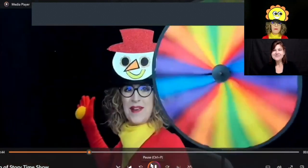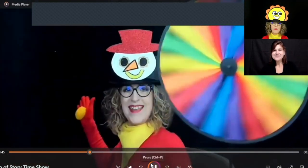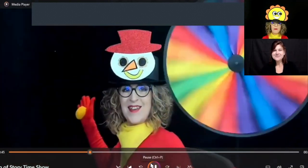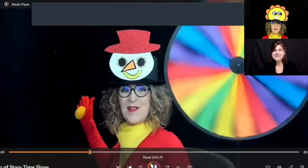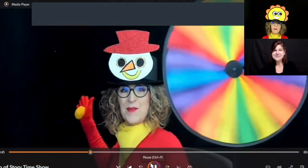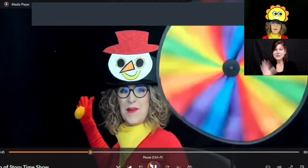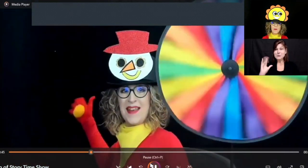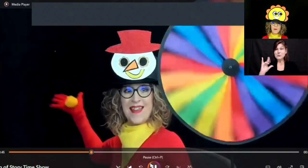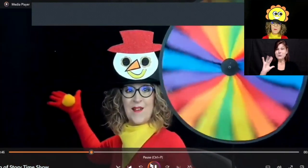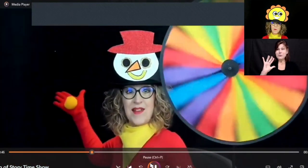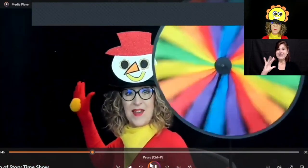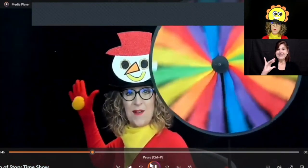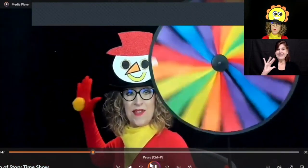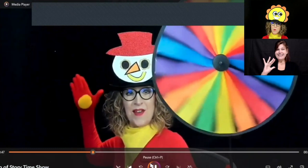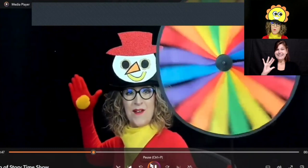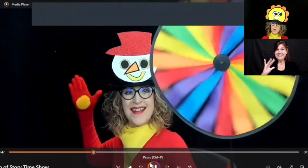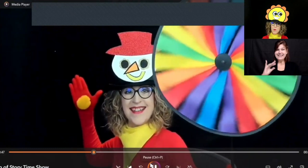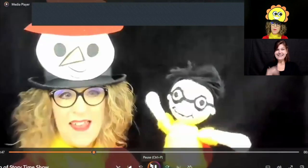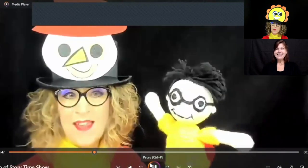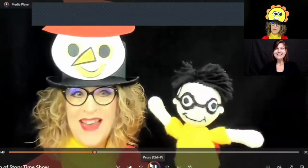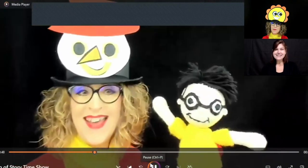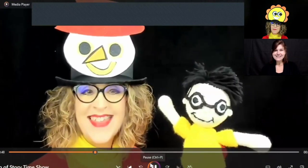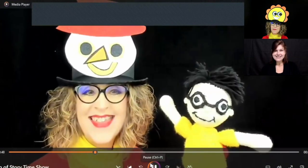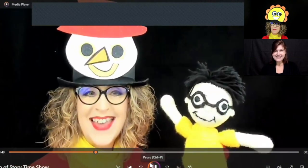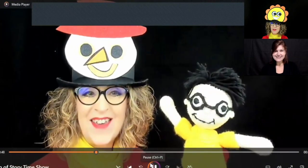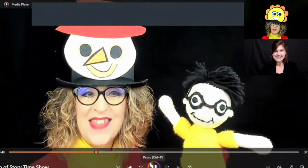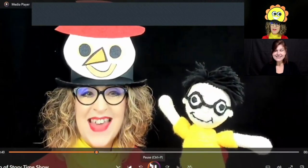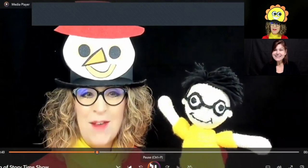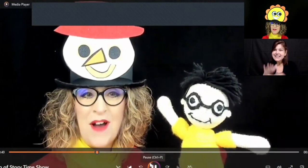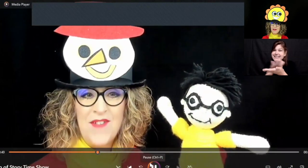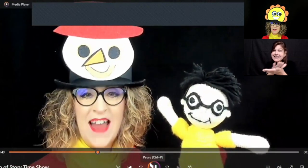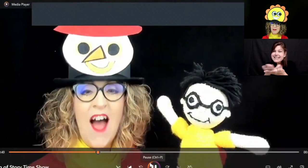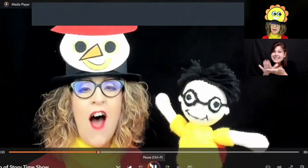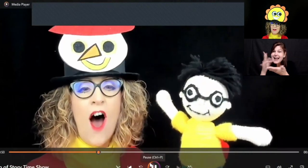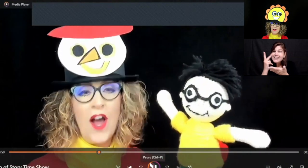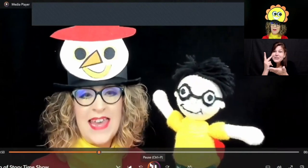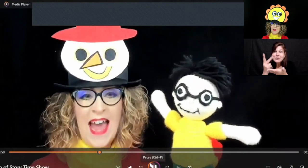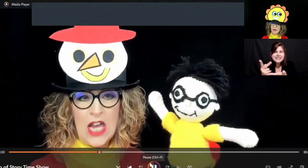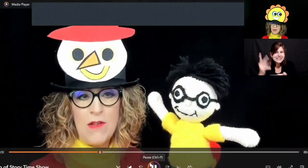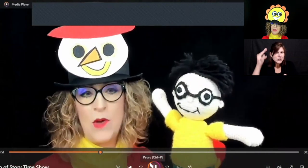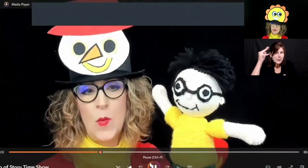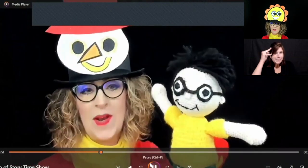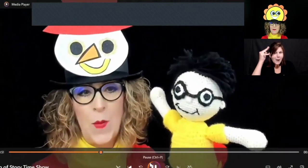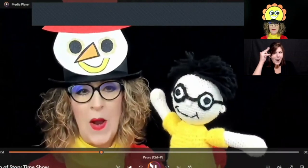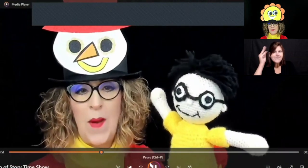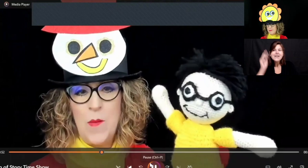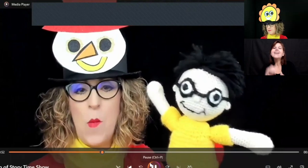Whoopeedeedoo, whoopeedeedoo, whoopeedeedoo, doo, doo. It's so nice to see you today, Marvin. [Marvin] Oh yeah, you too, Gwynnie-Gwyn-Gwyn.